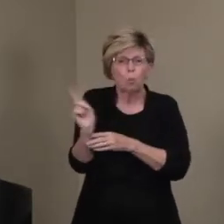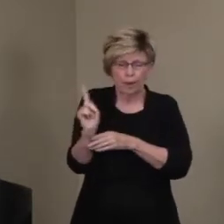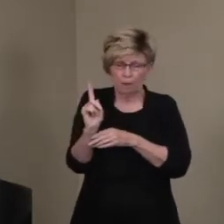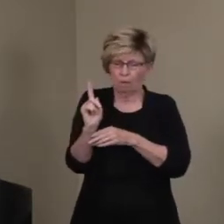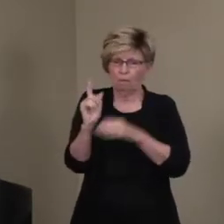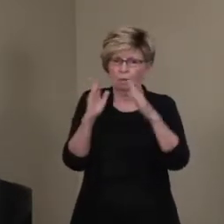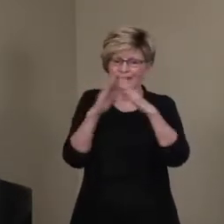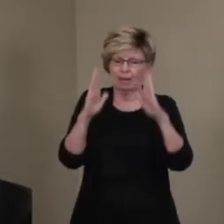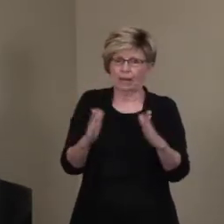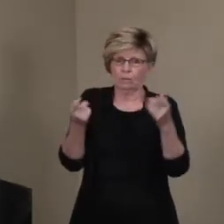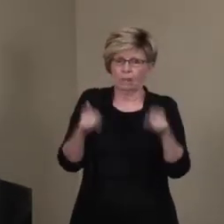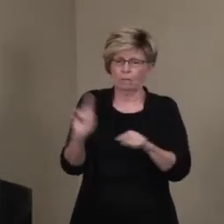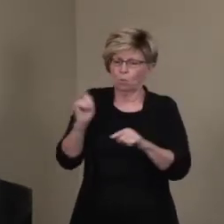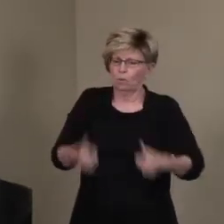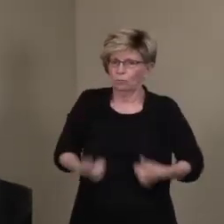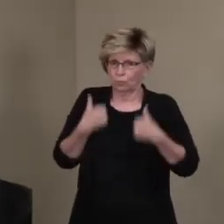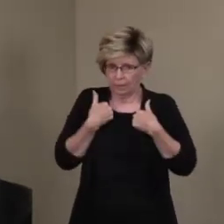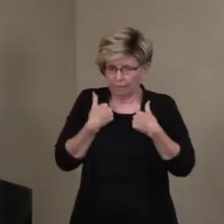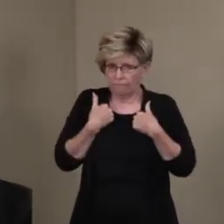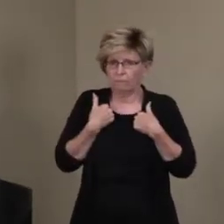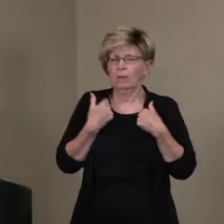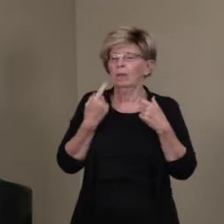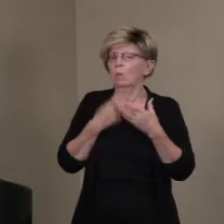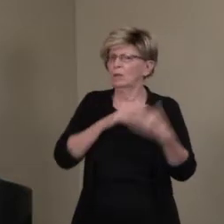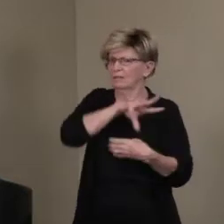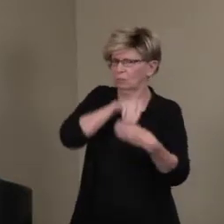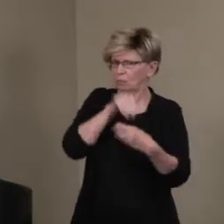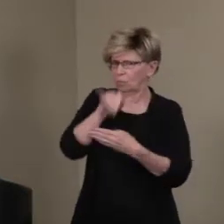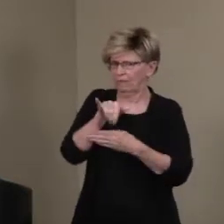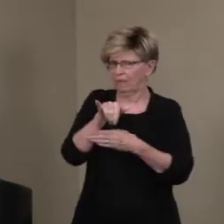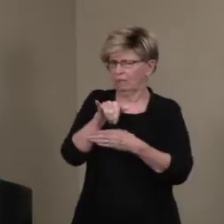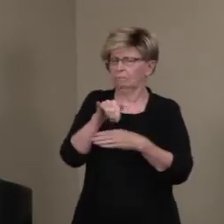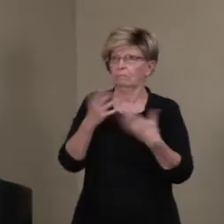home but where will that be located where is the housing what is exactly